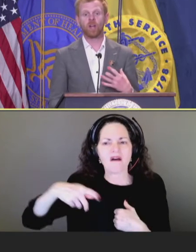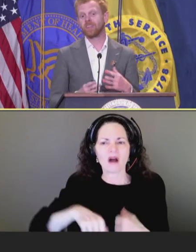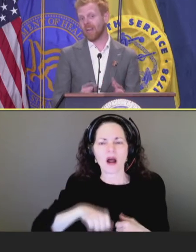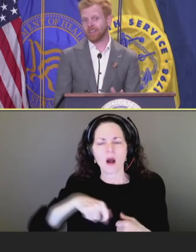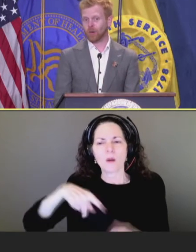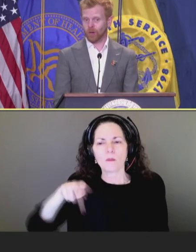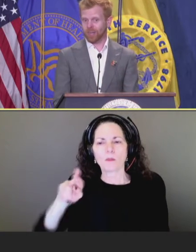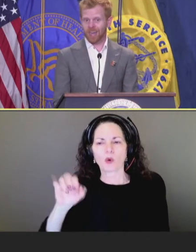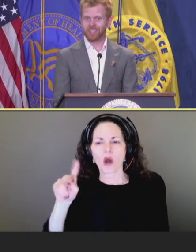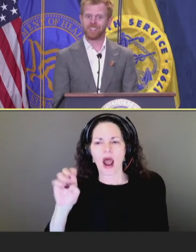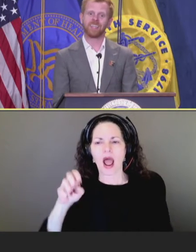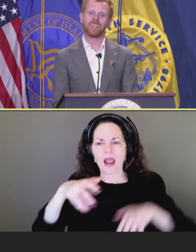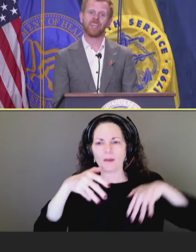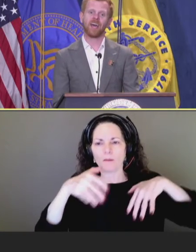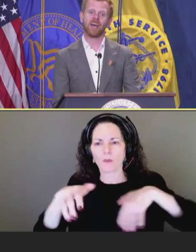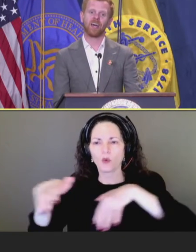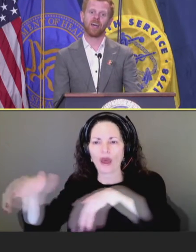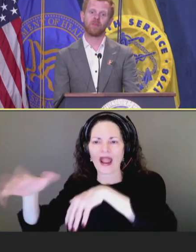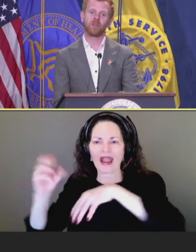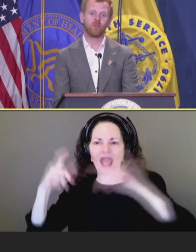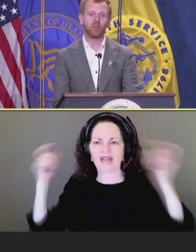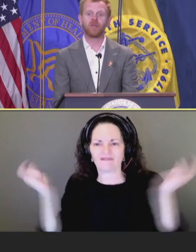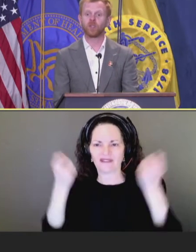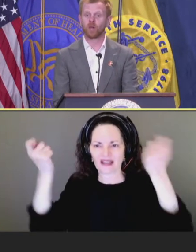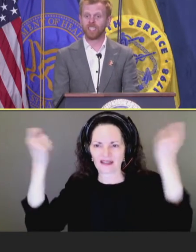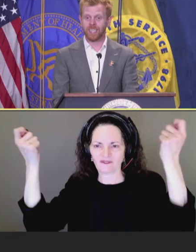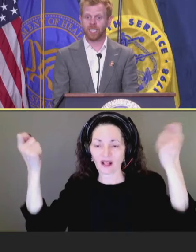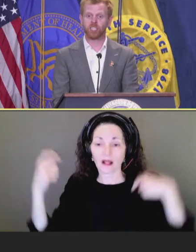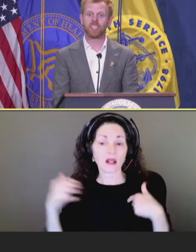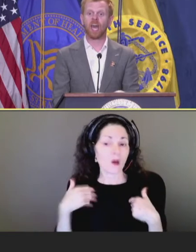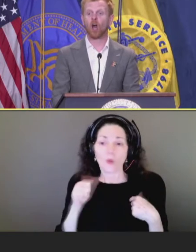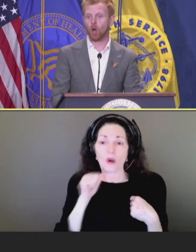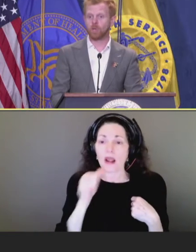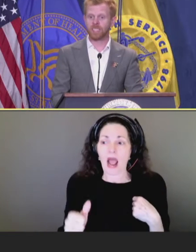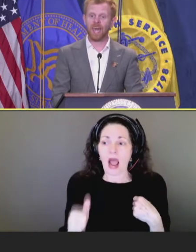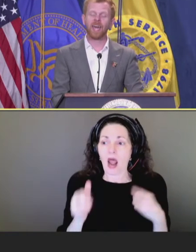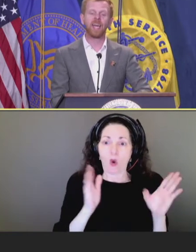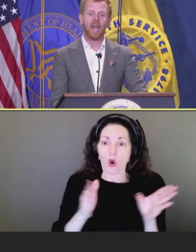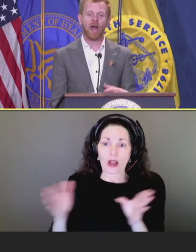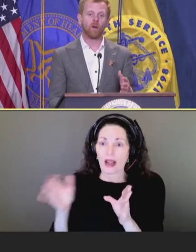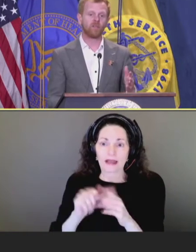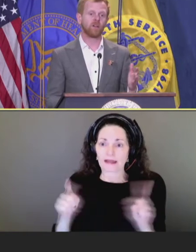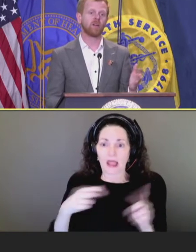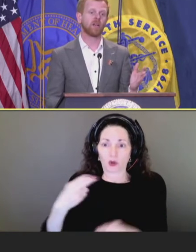are not the organizing community-based organization that hosts that. However,